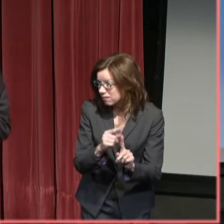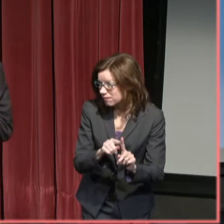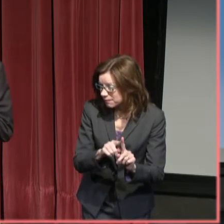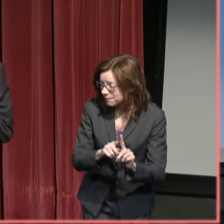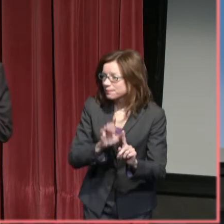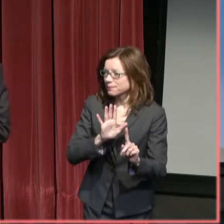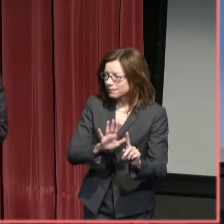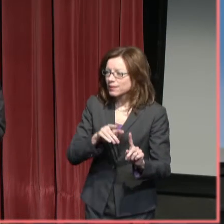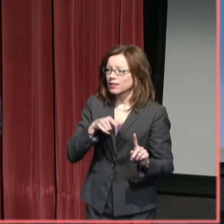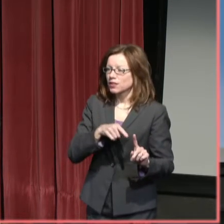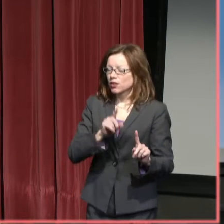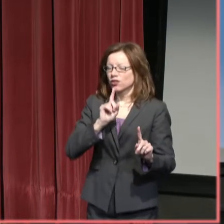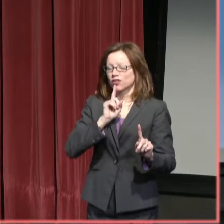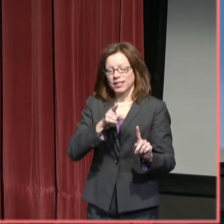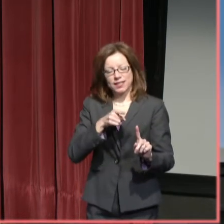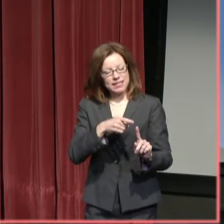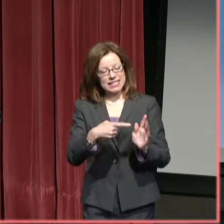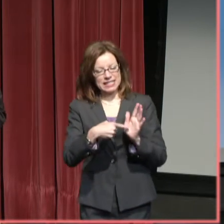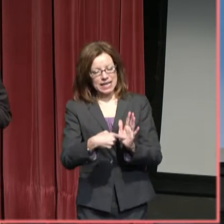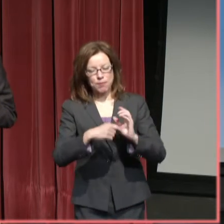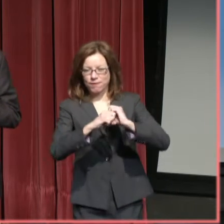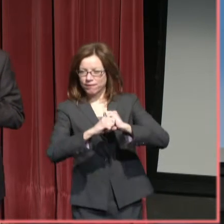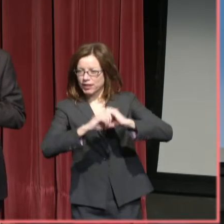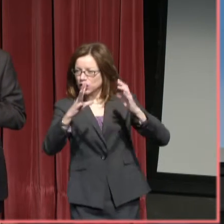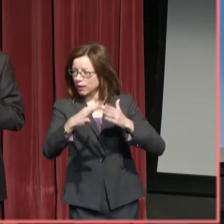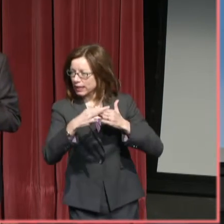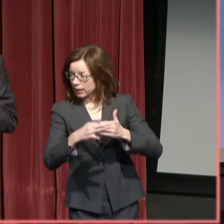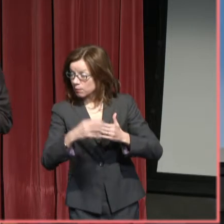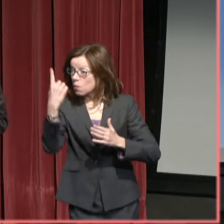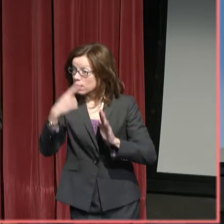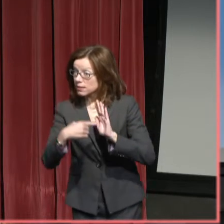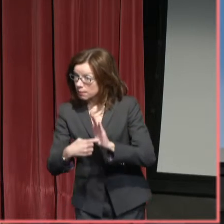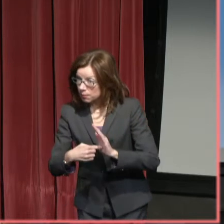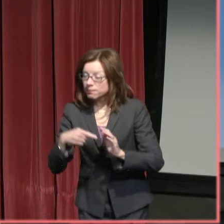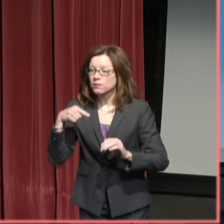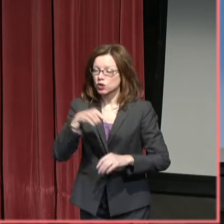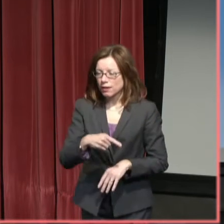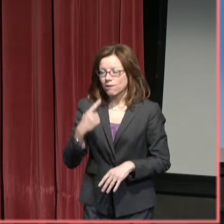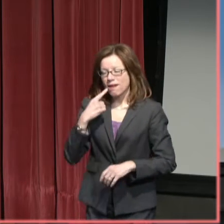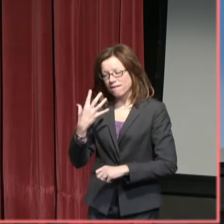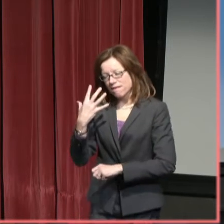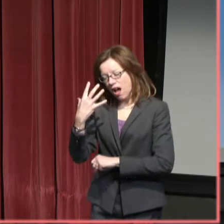Something where she really showed visionary leadership, where she had a five-year battle with Telecom New Zealand